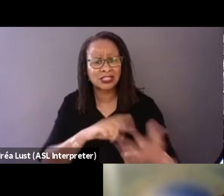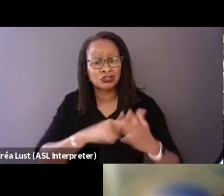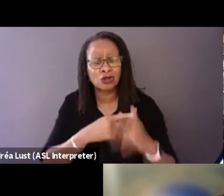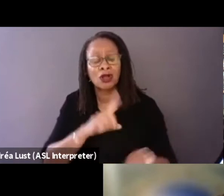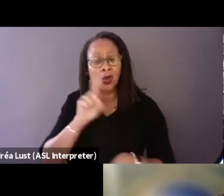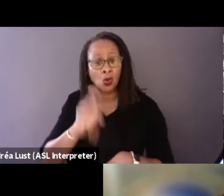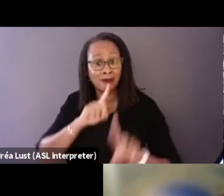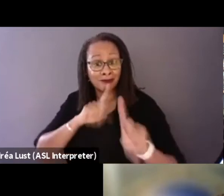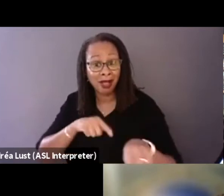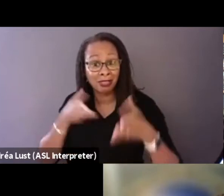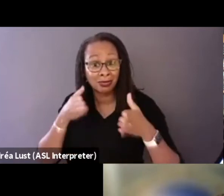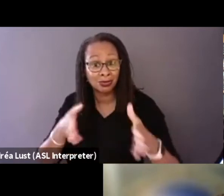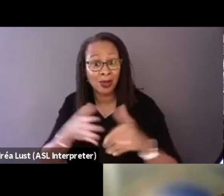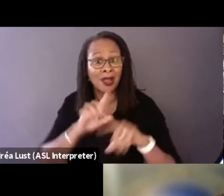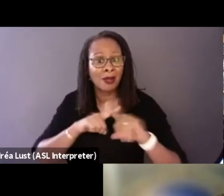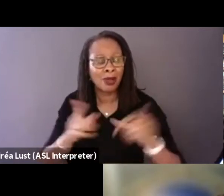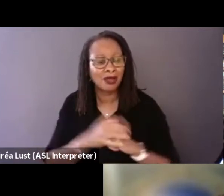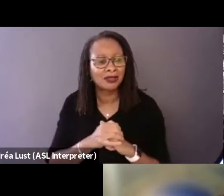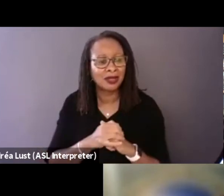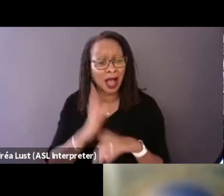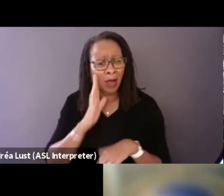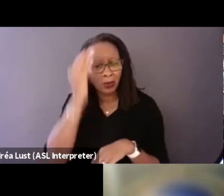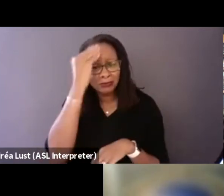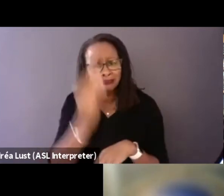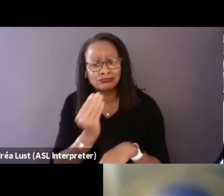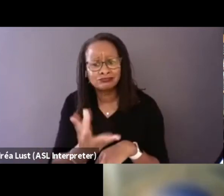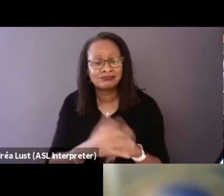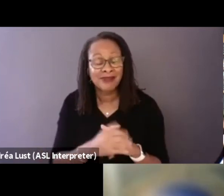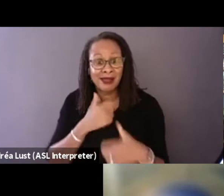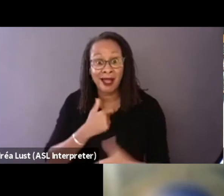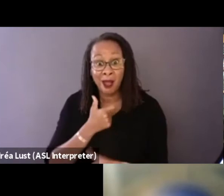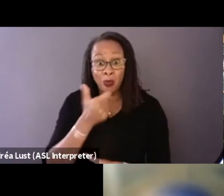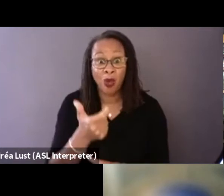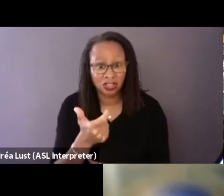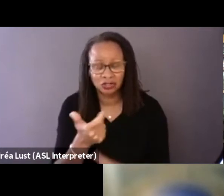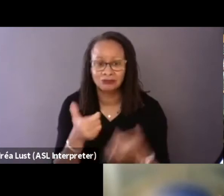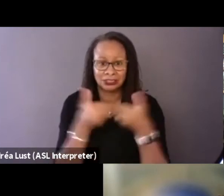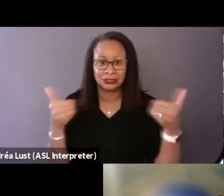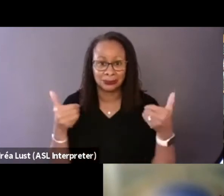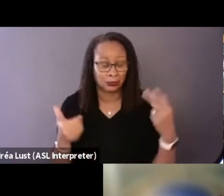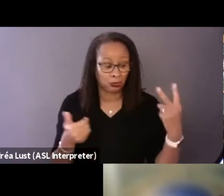but I will tell you that I watched this in two sittings, just because of my schedule.